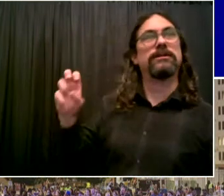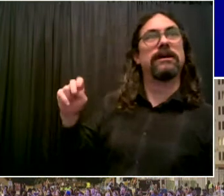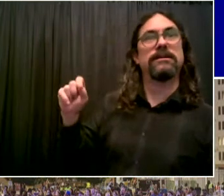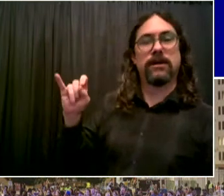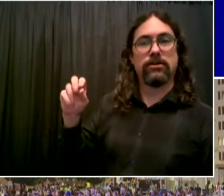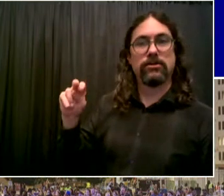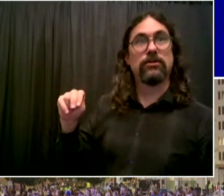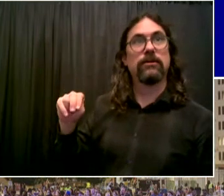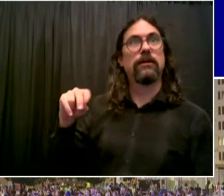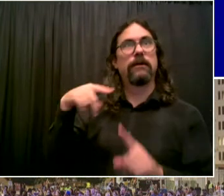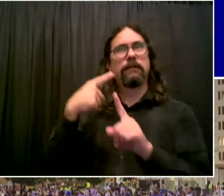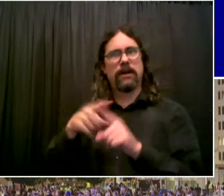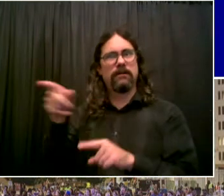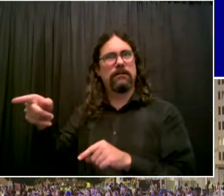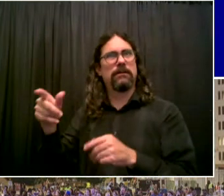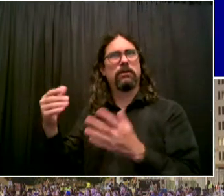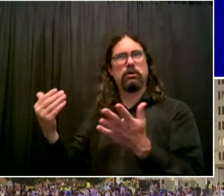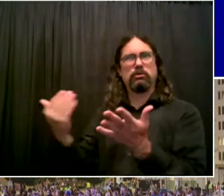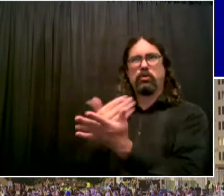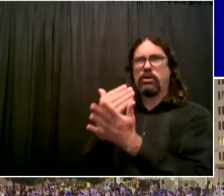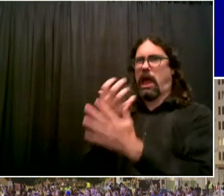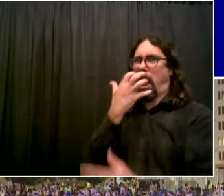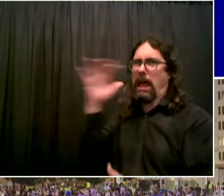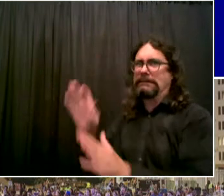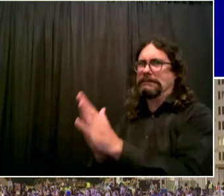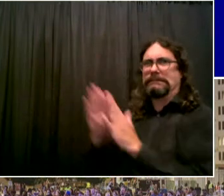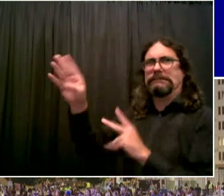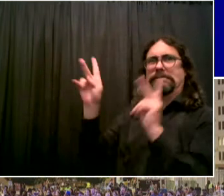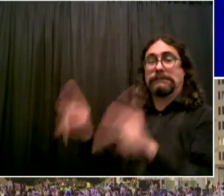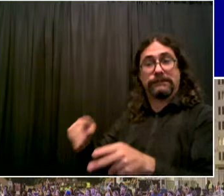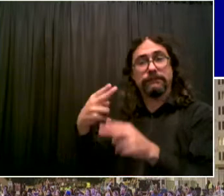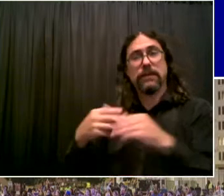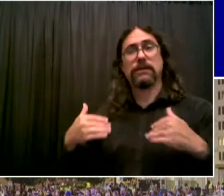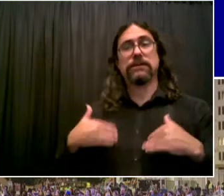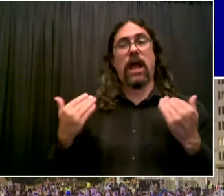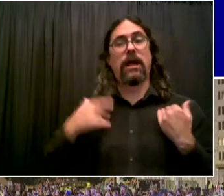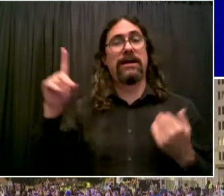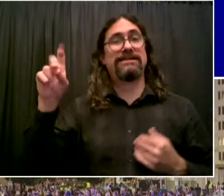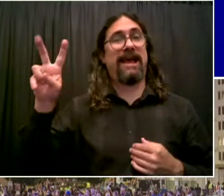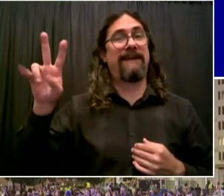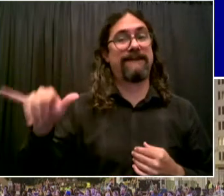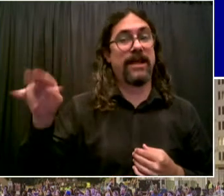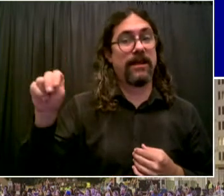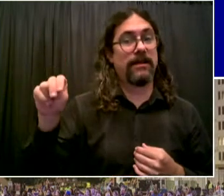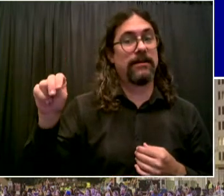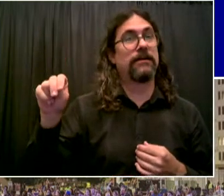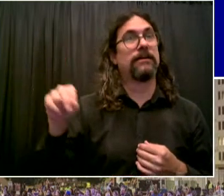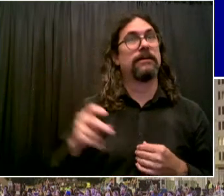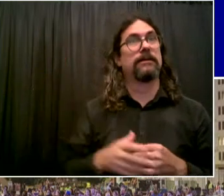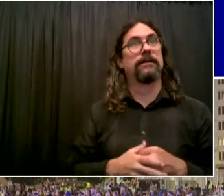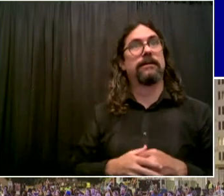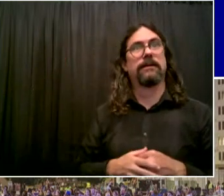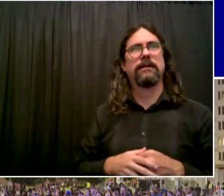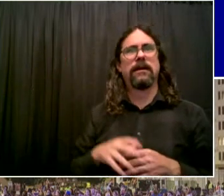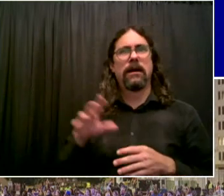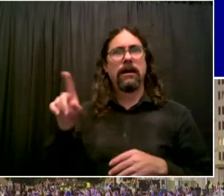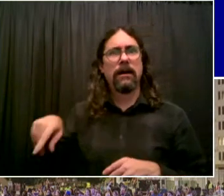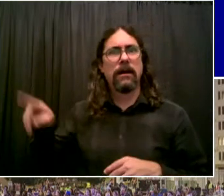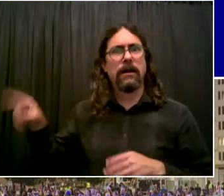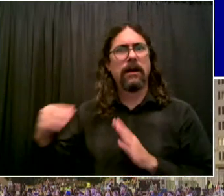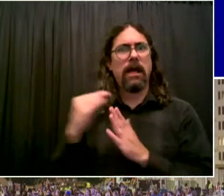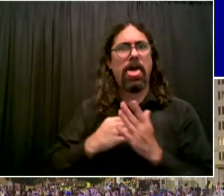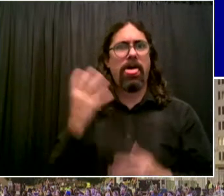AND A RISING STAR